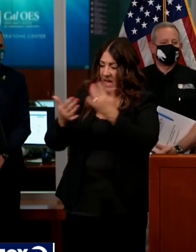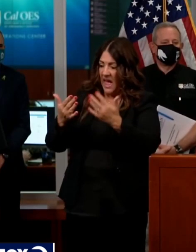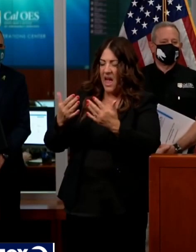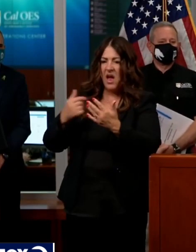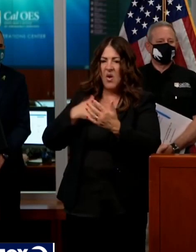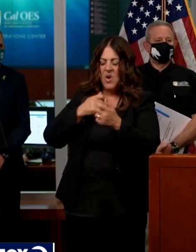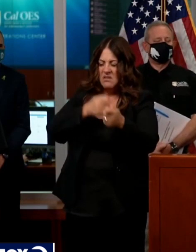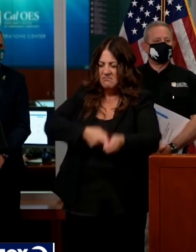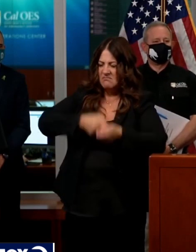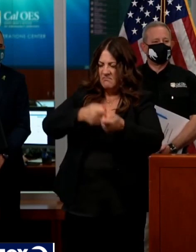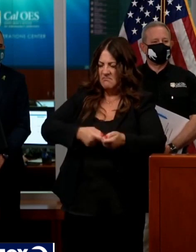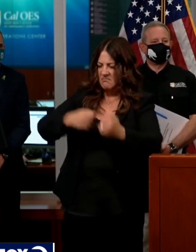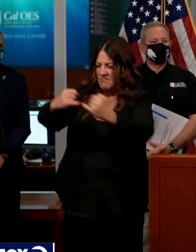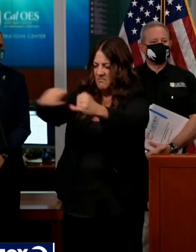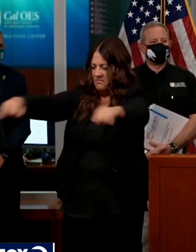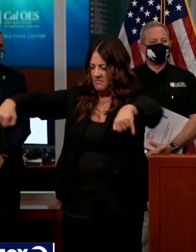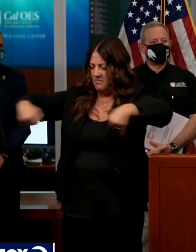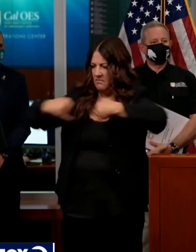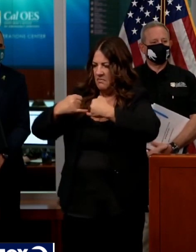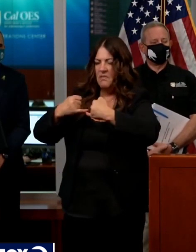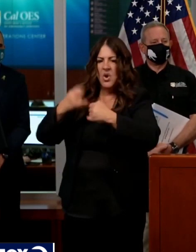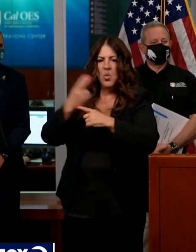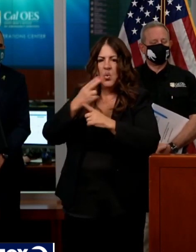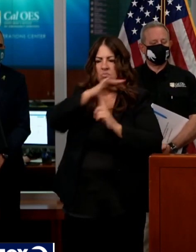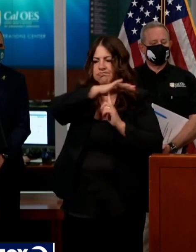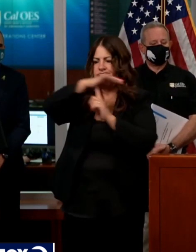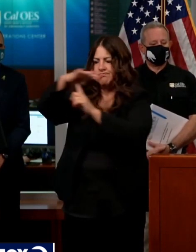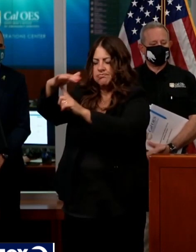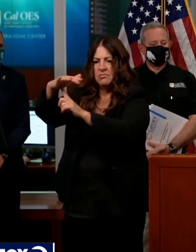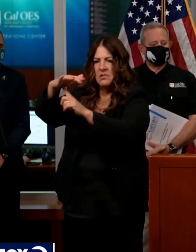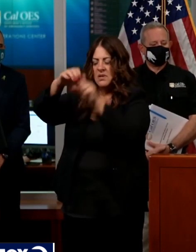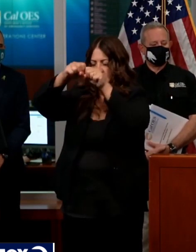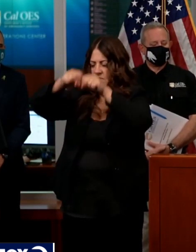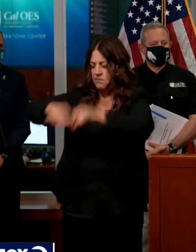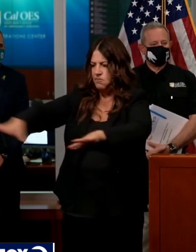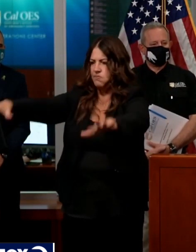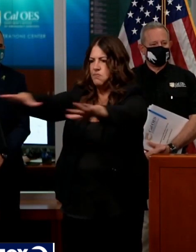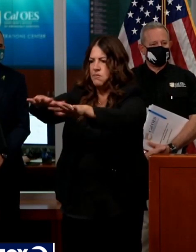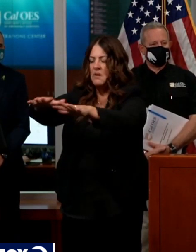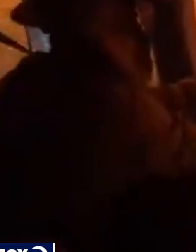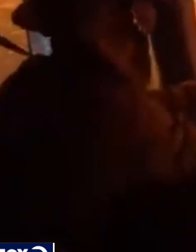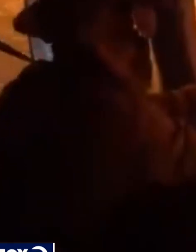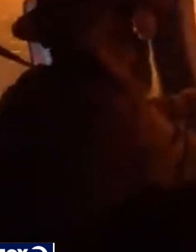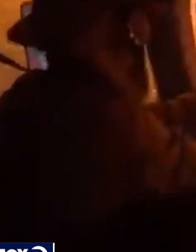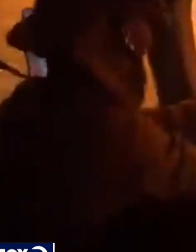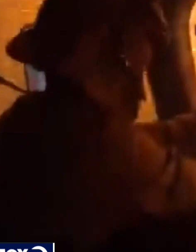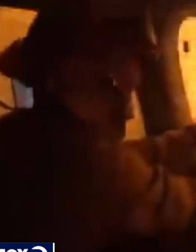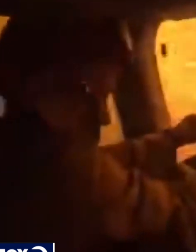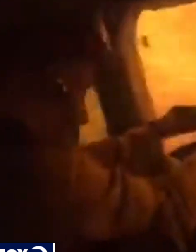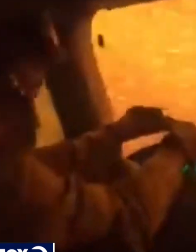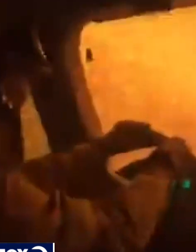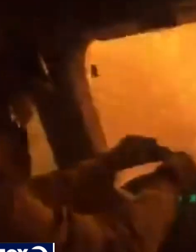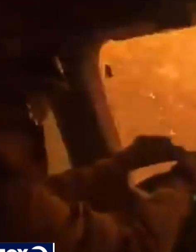give crews on the ground a chance. Did containment lines use of aircraft slows fire so